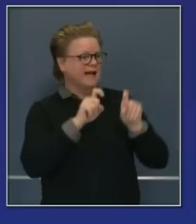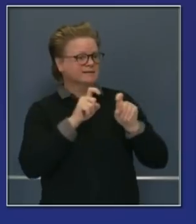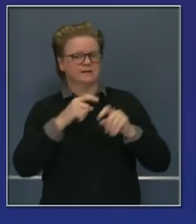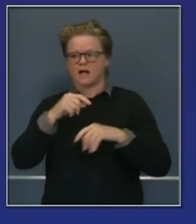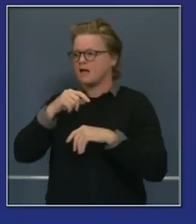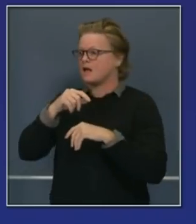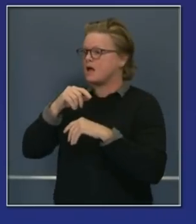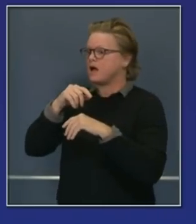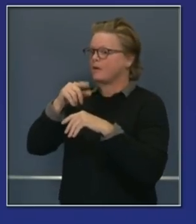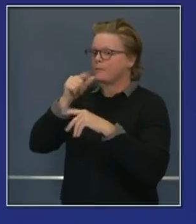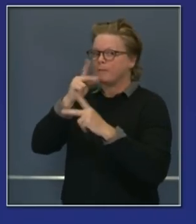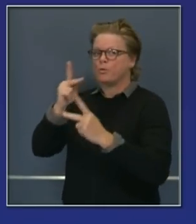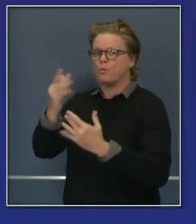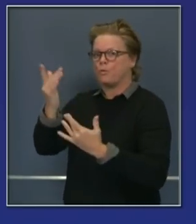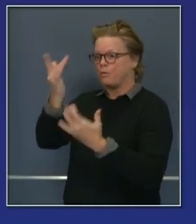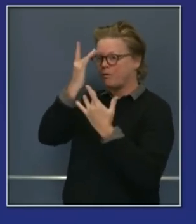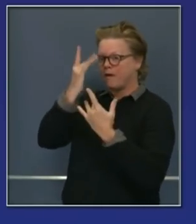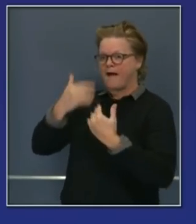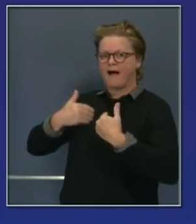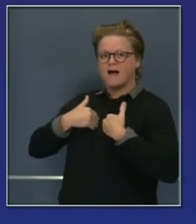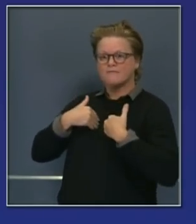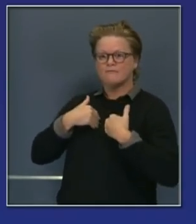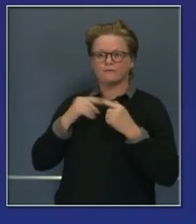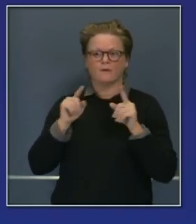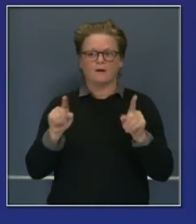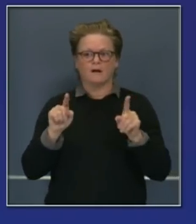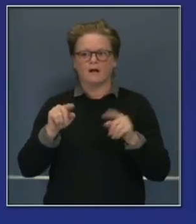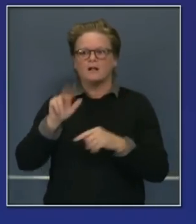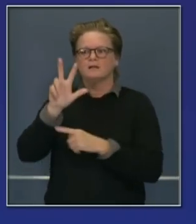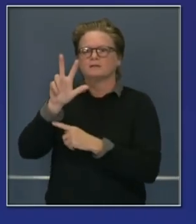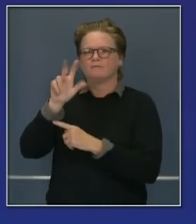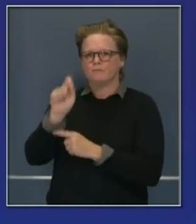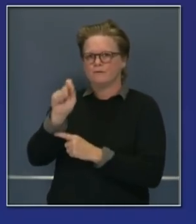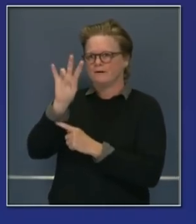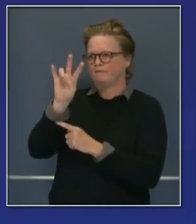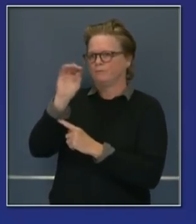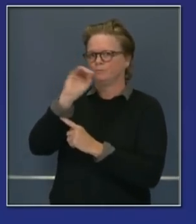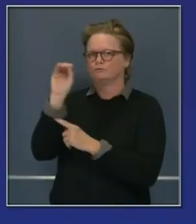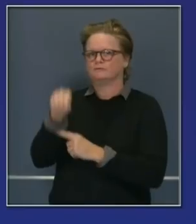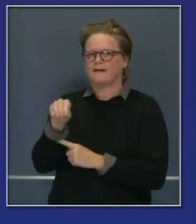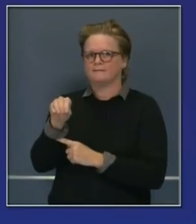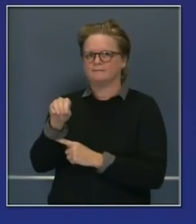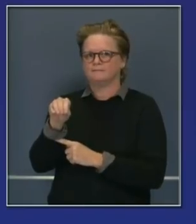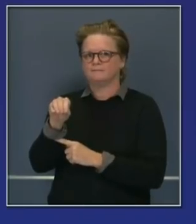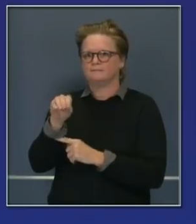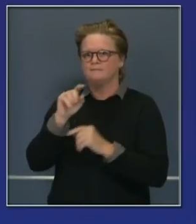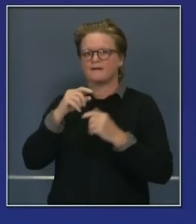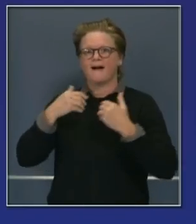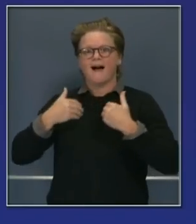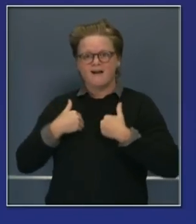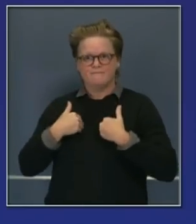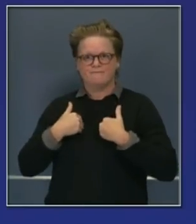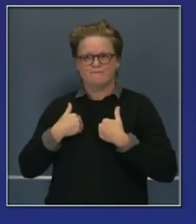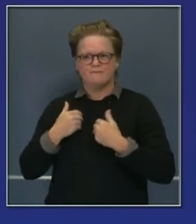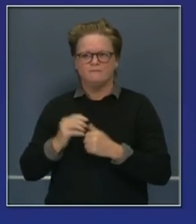YOU CAN SEE THE POSITIVITY RATE WITH THE NUMBER OF PEOPLE WHO ARE TESTED AND THOSE WHO HAVE TESTED POSITIVE.